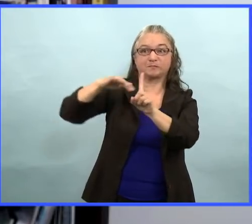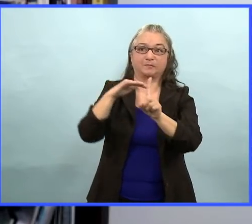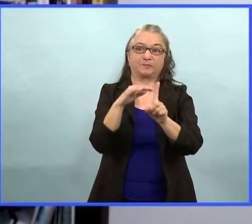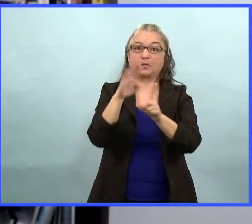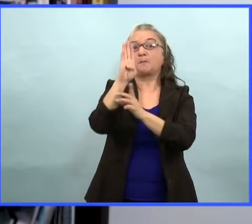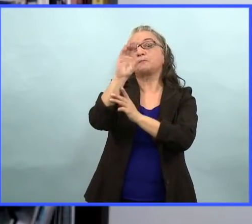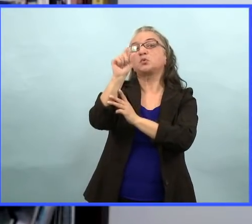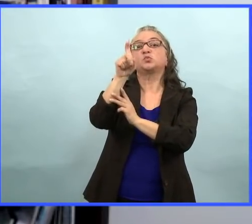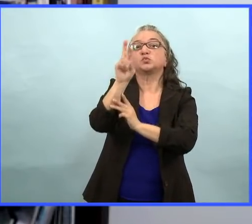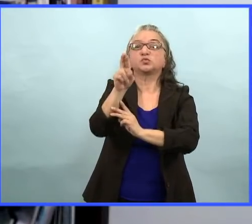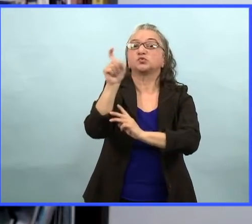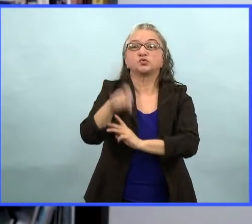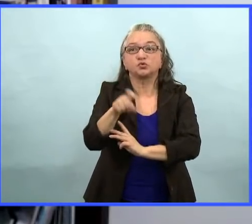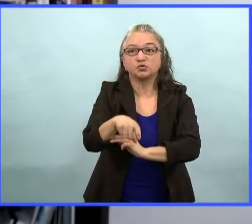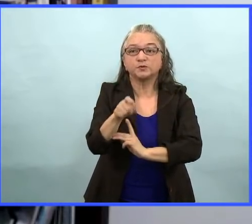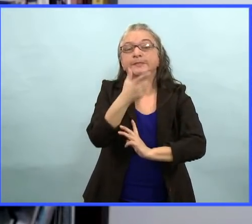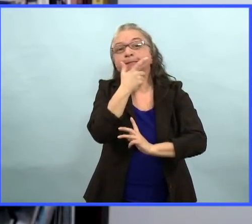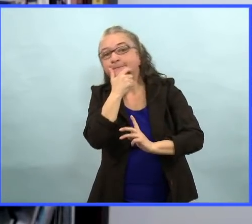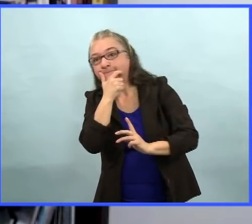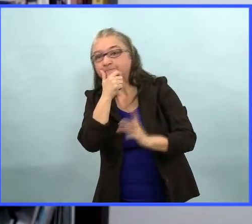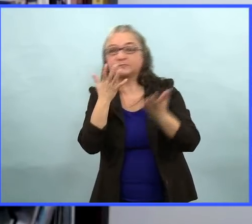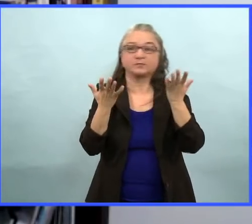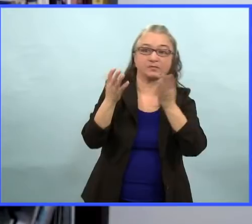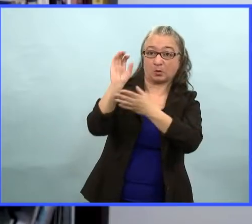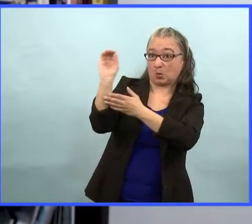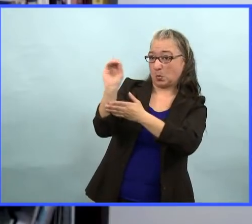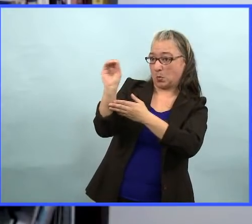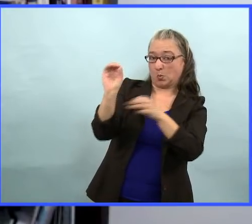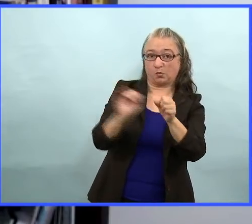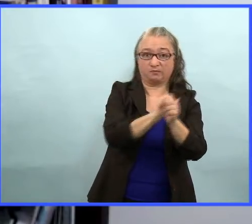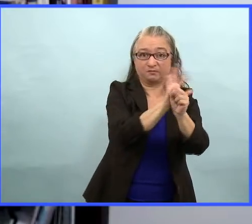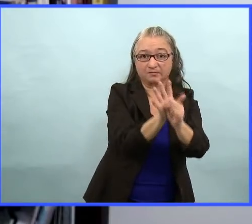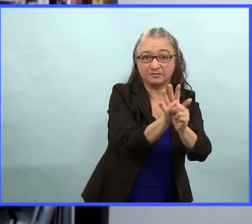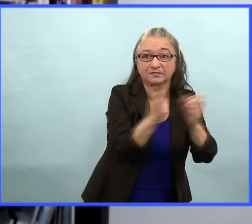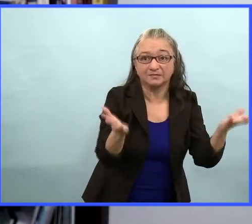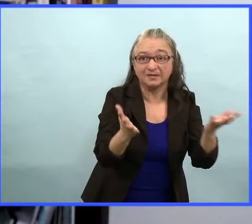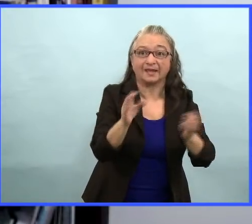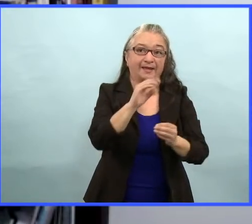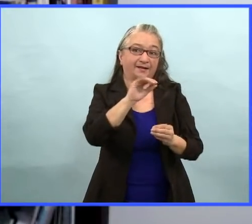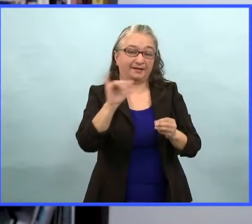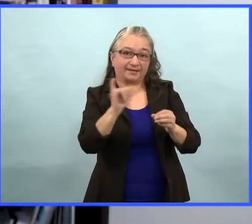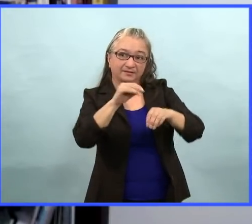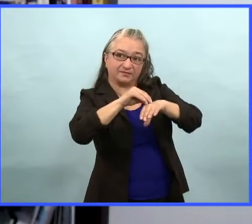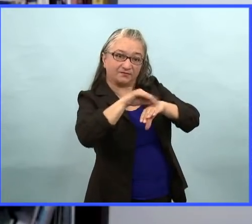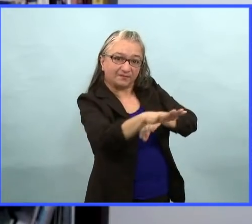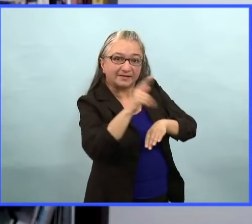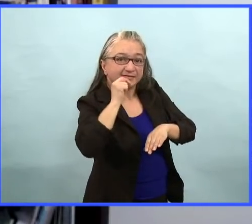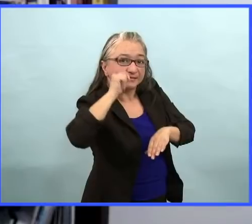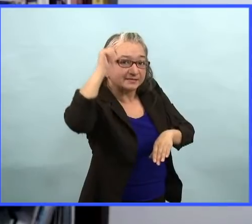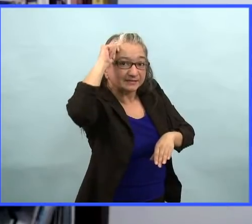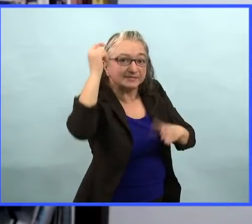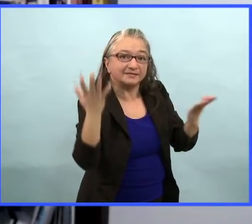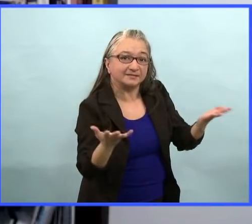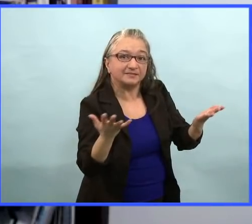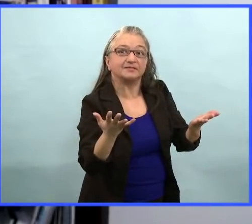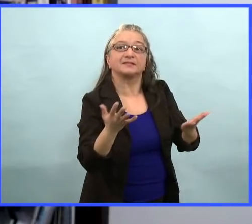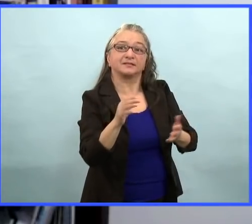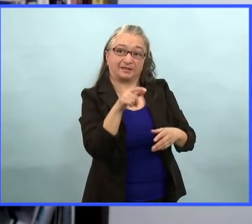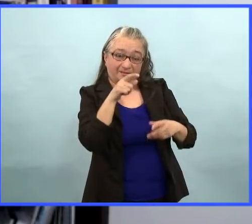variant and the burden of covid19 disease in teens they evaluated the risks associated with a third